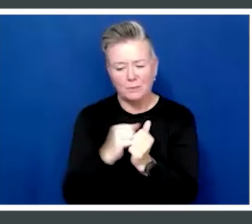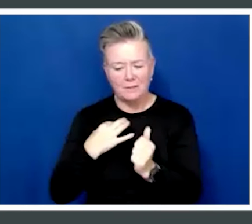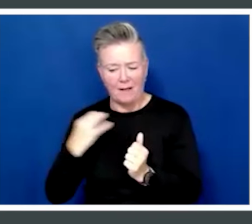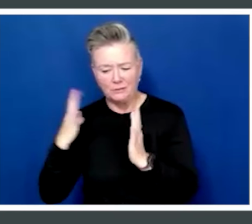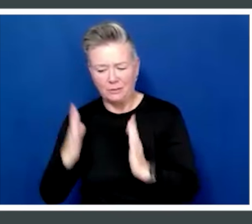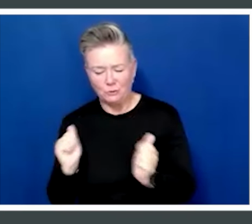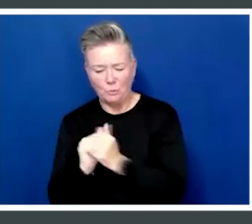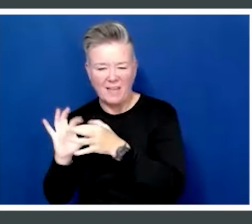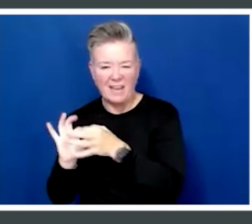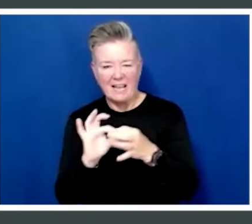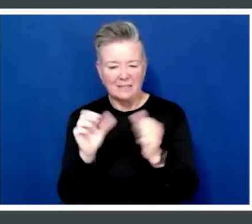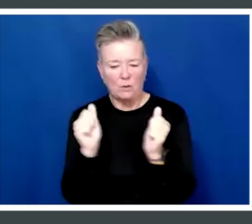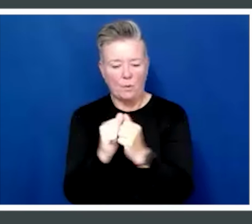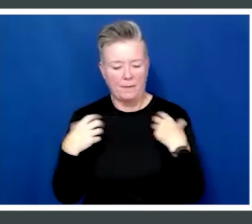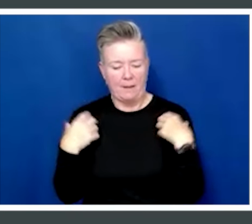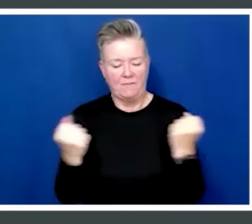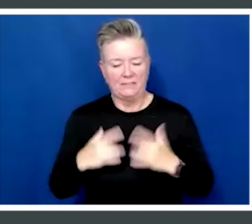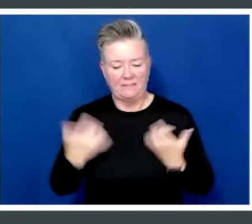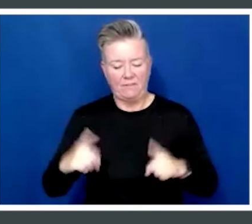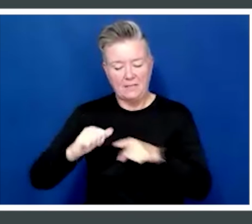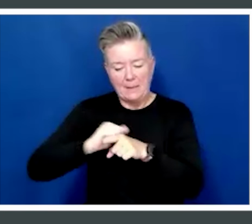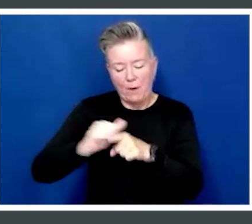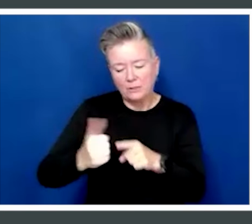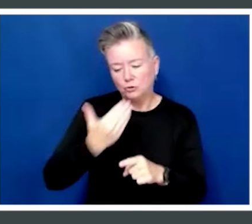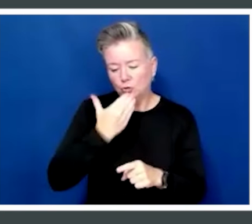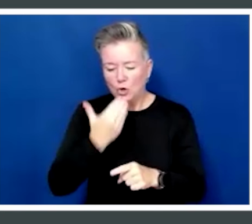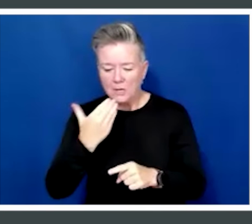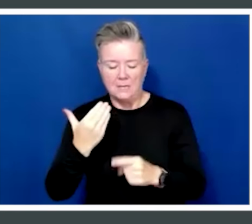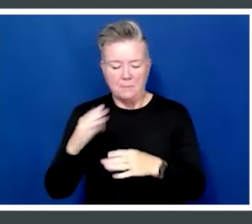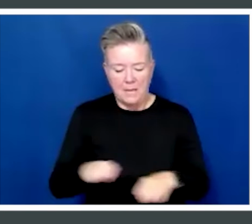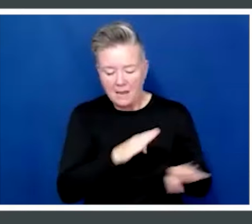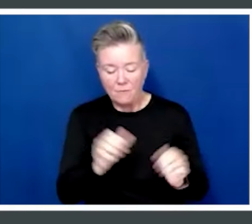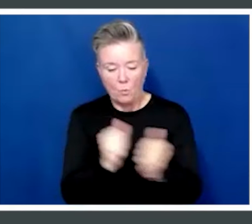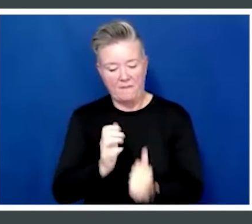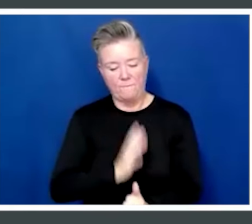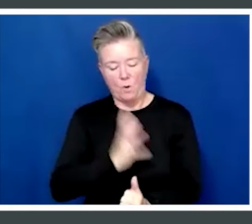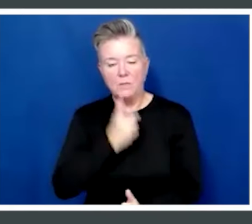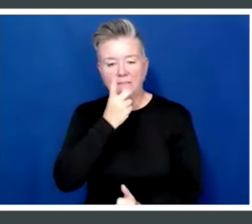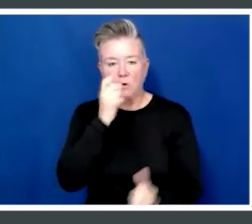during a Connecting with Confidence event. They practice etiquette during a formal dinner and step out on the dance floor to do the Cha Cha Slide.